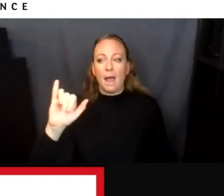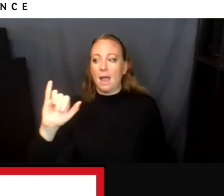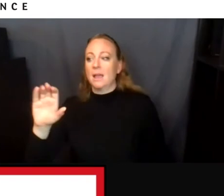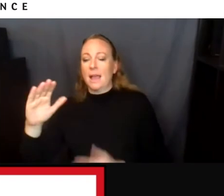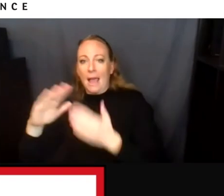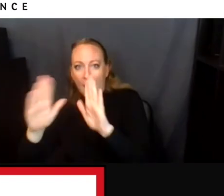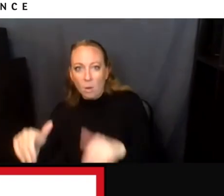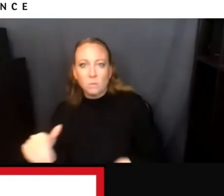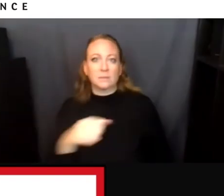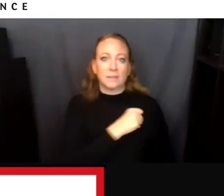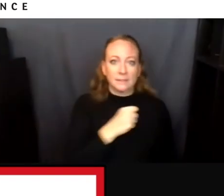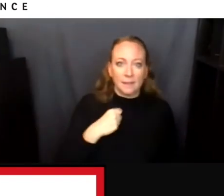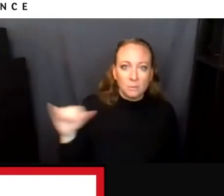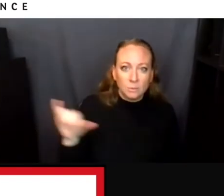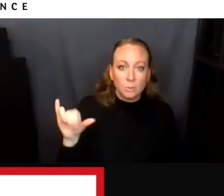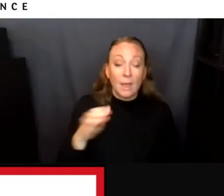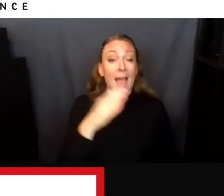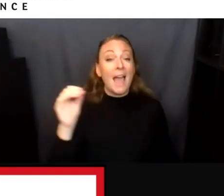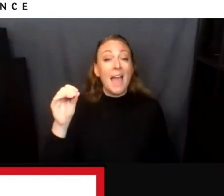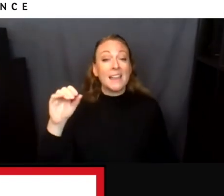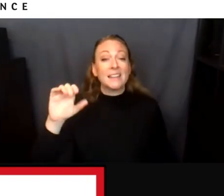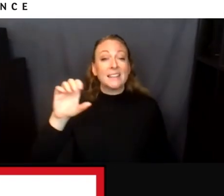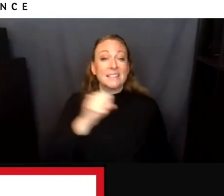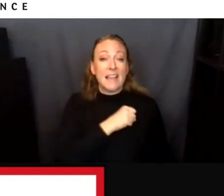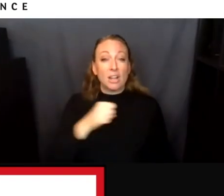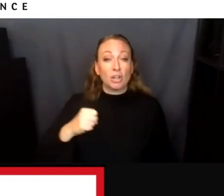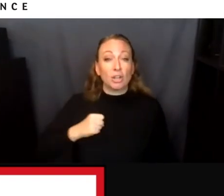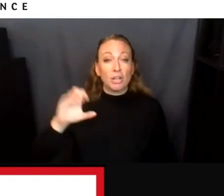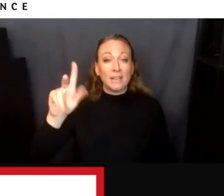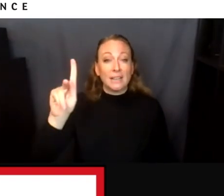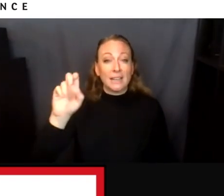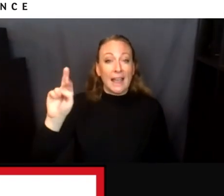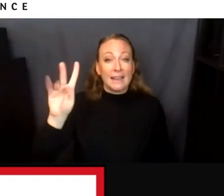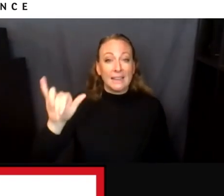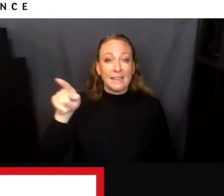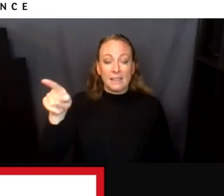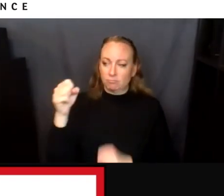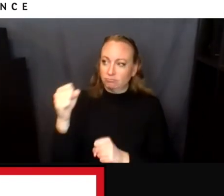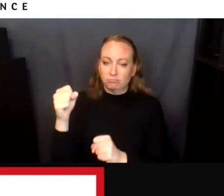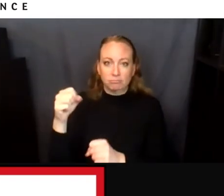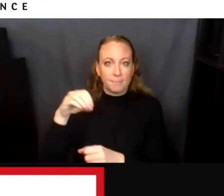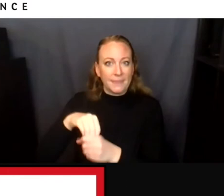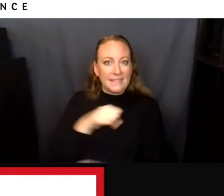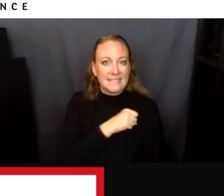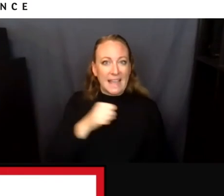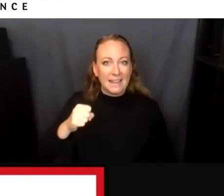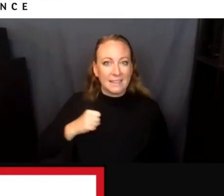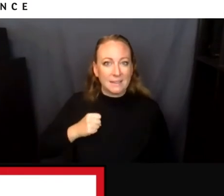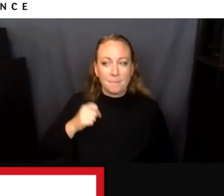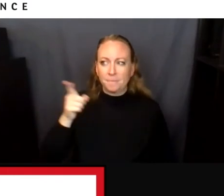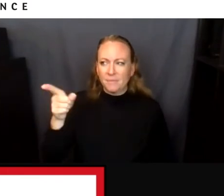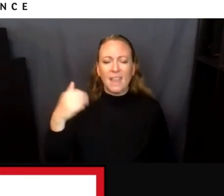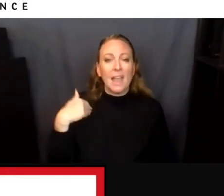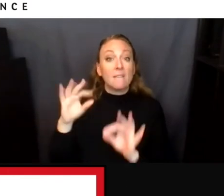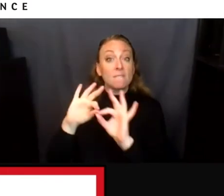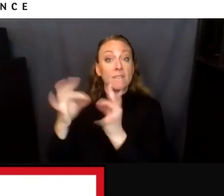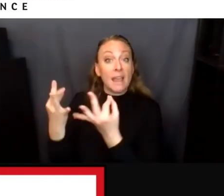who was kind of the lion of the Senate, but had family with several kinds of different disabilities.